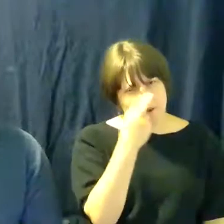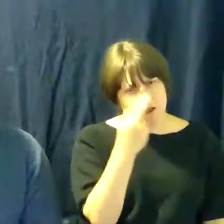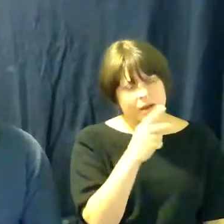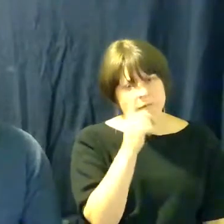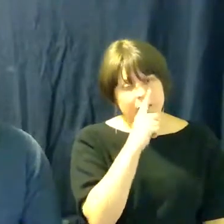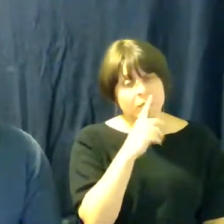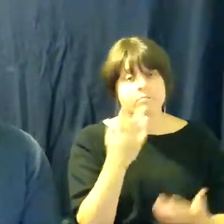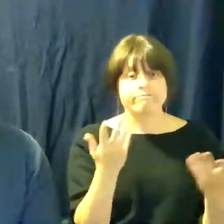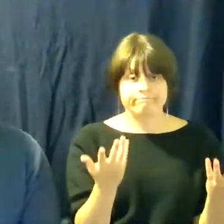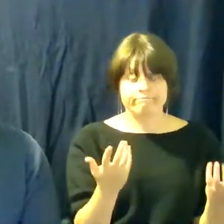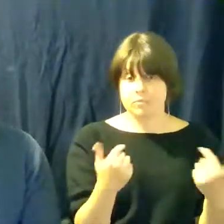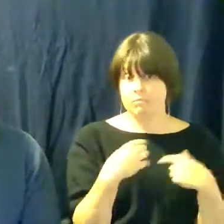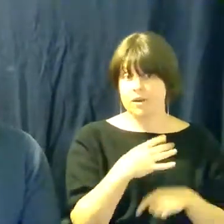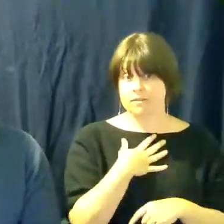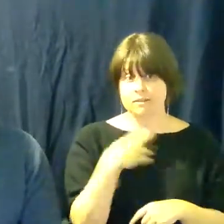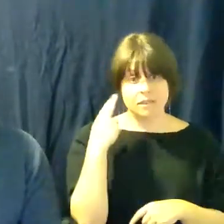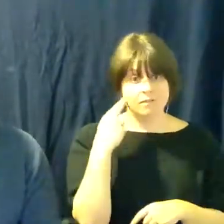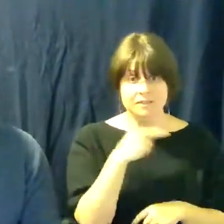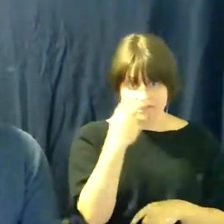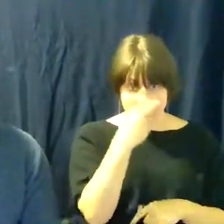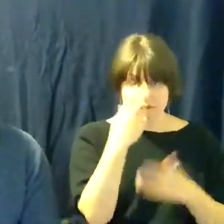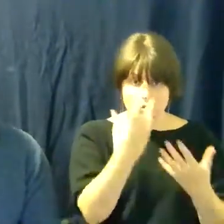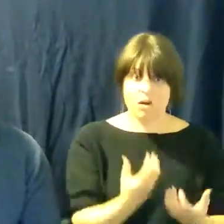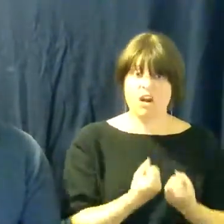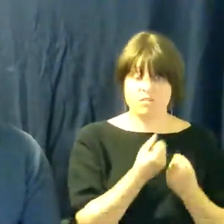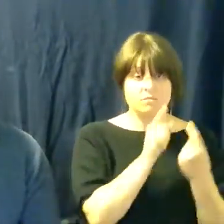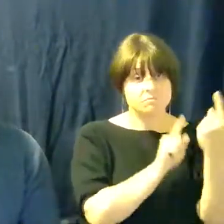university. Why mentoring with people with